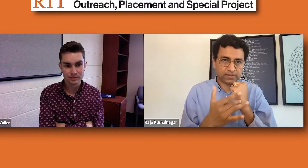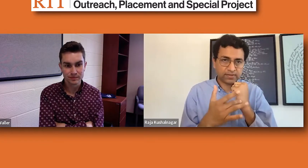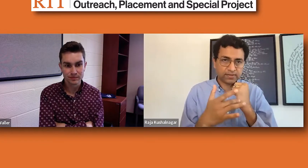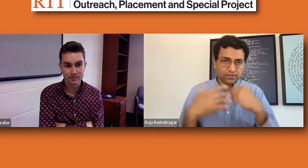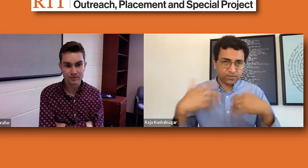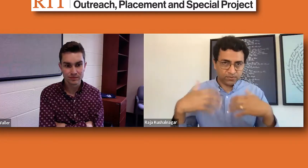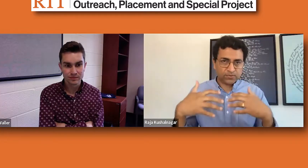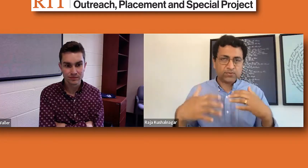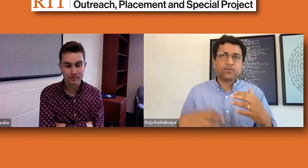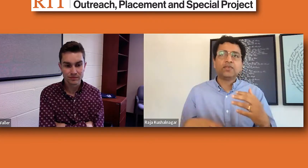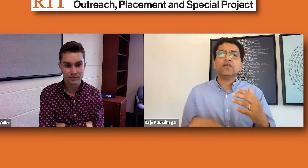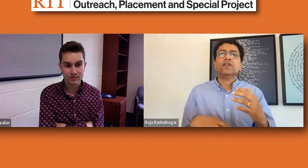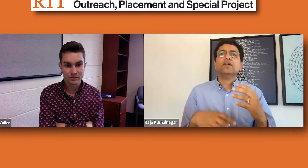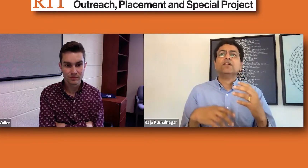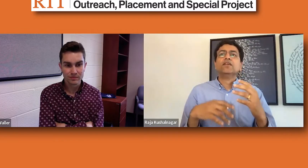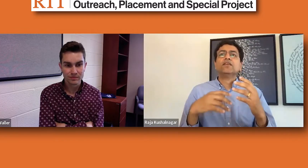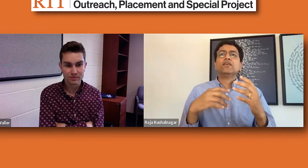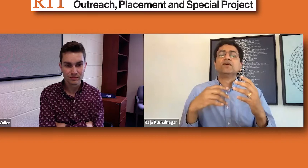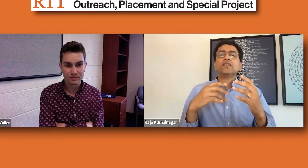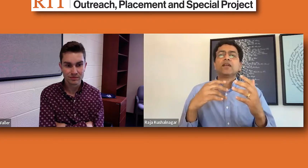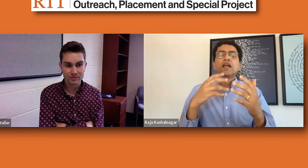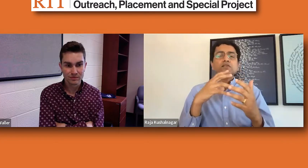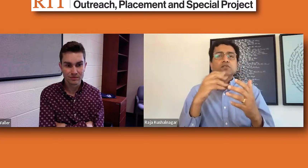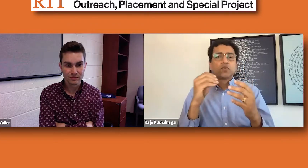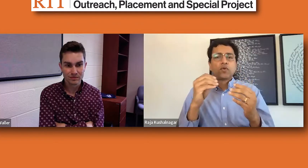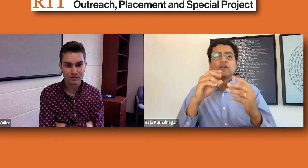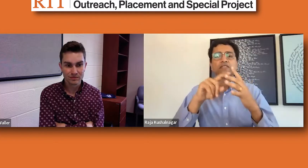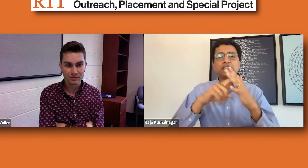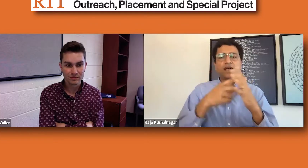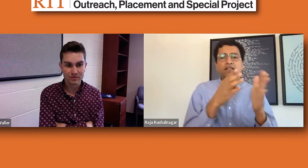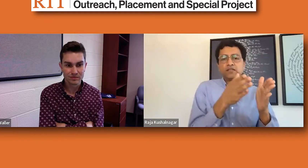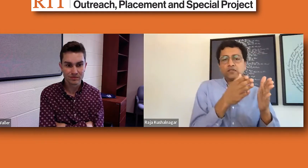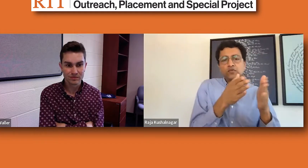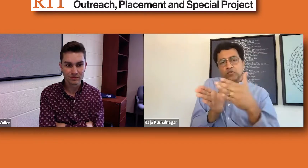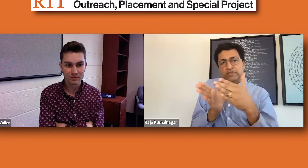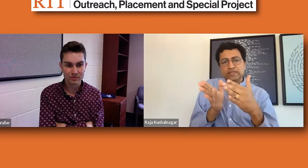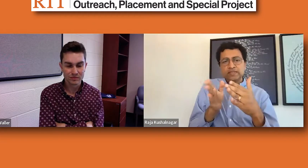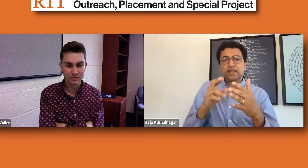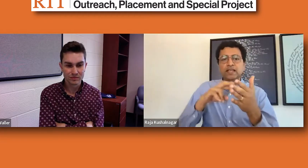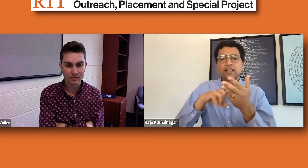making an impact on accessible technologies.